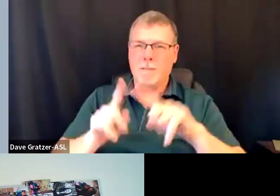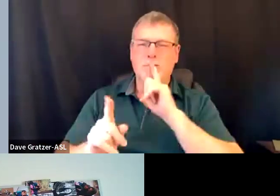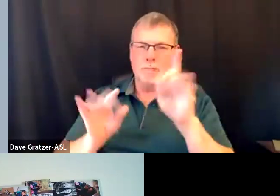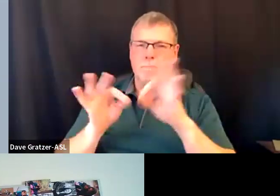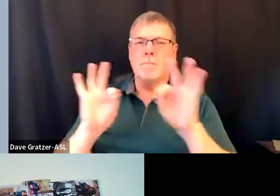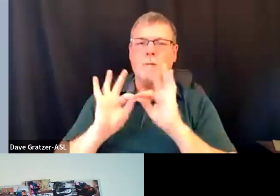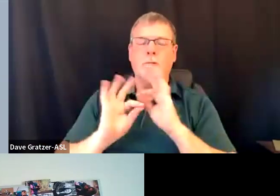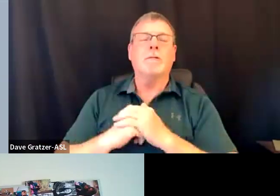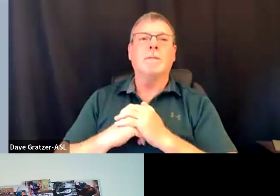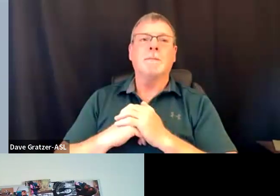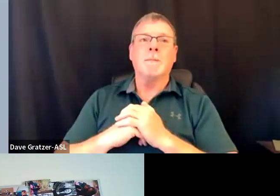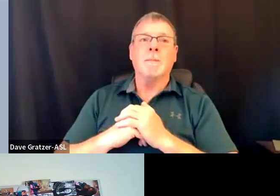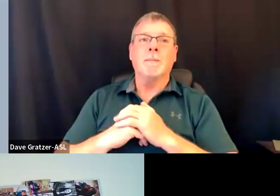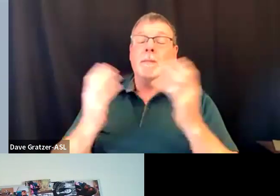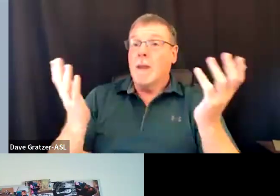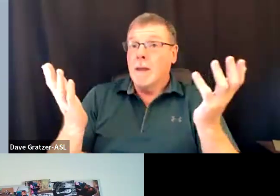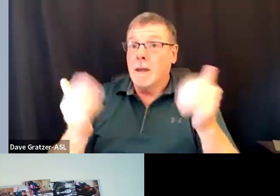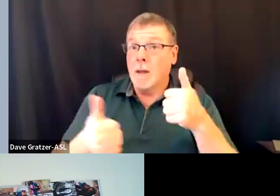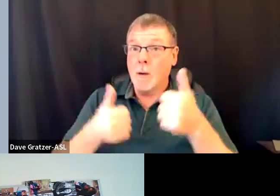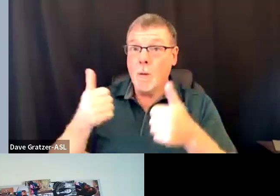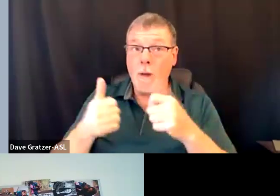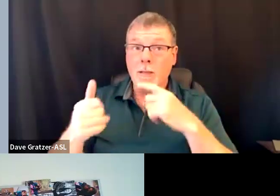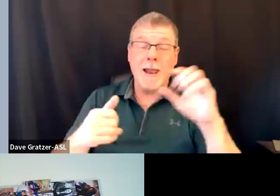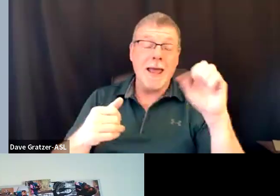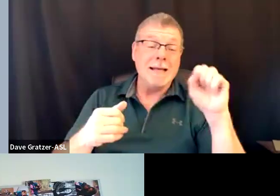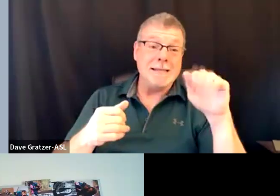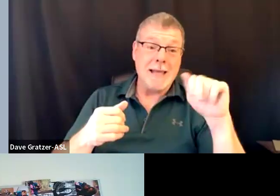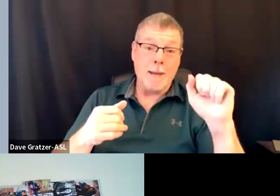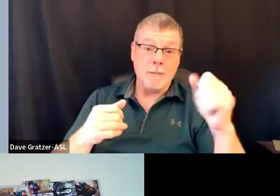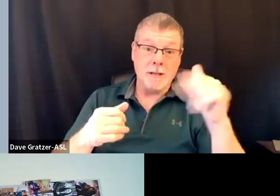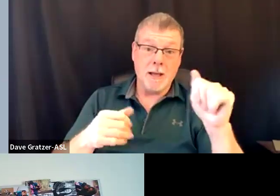about whether or not SAMHSA requires a diagnosis